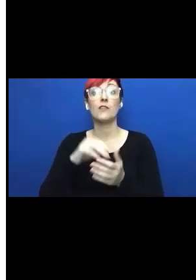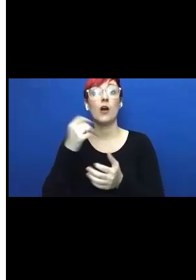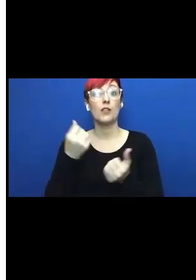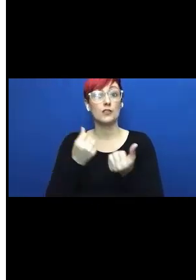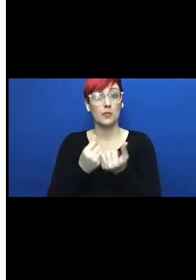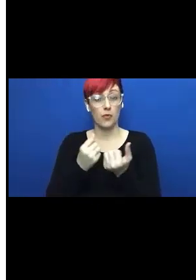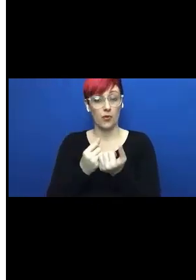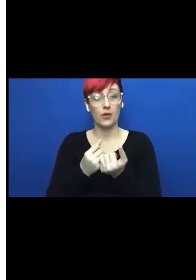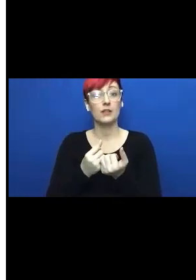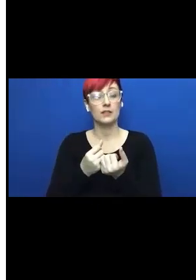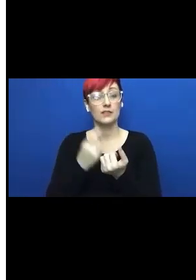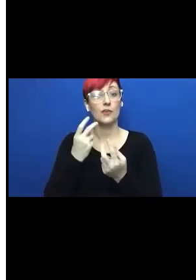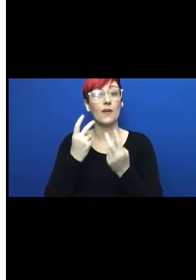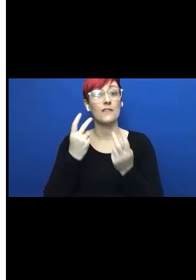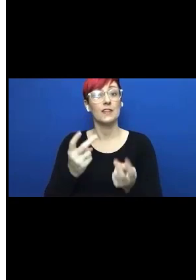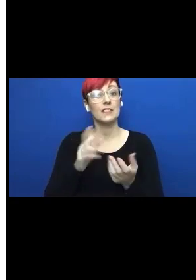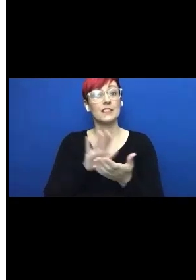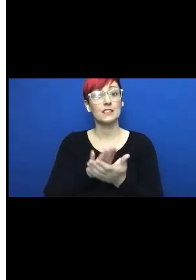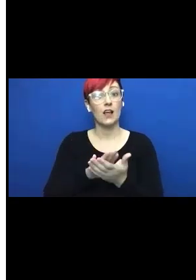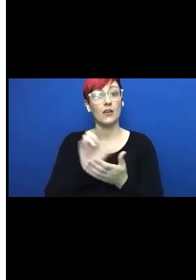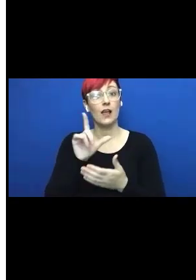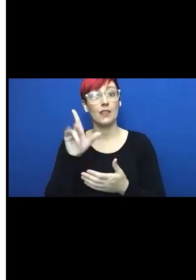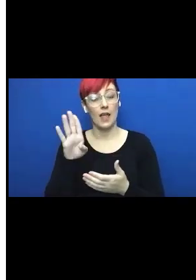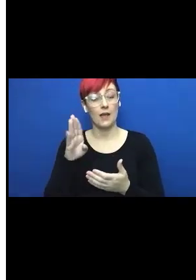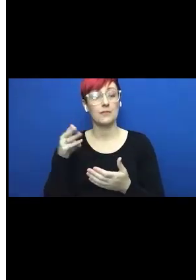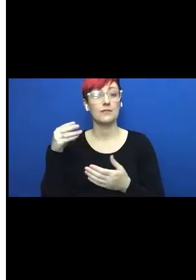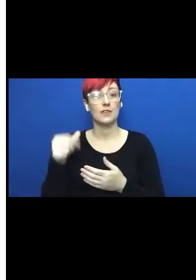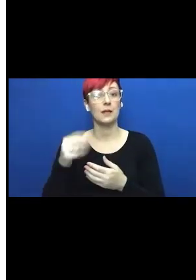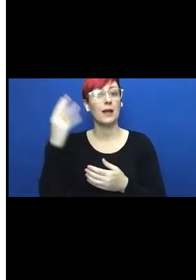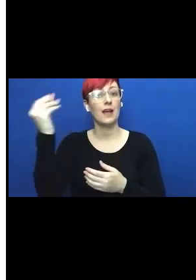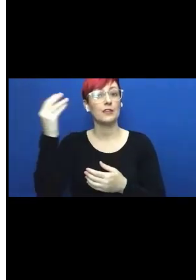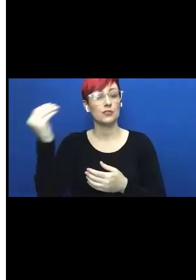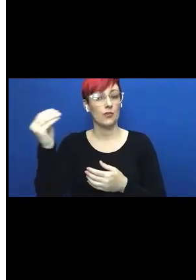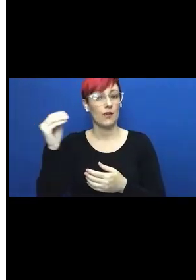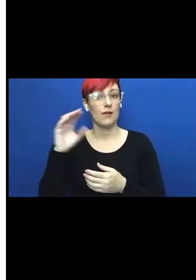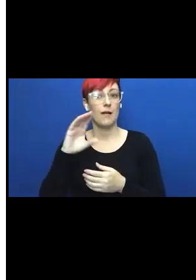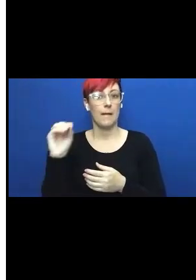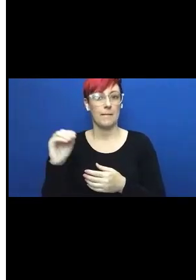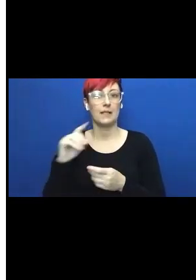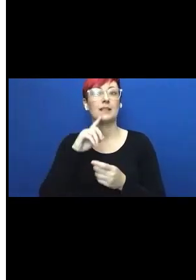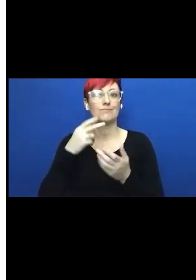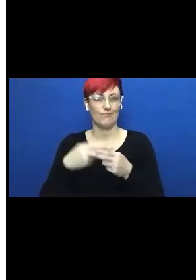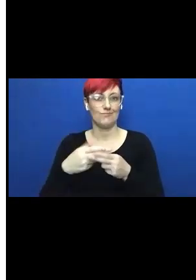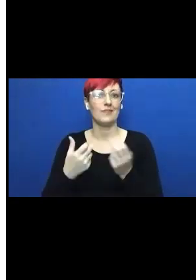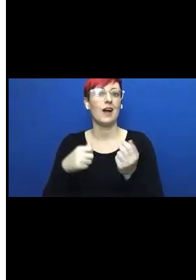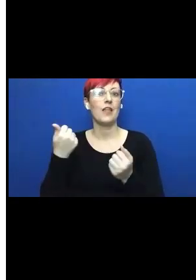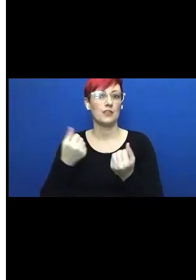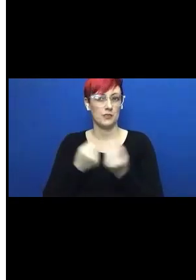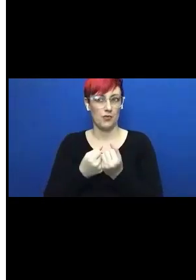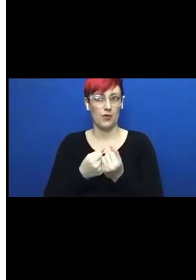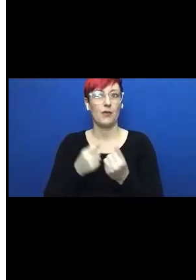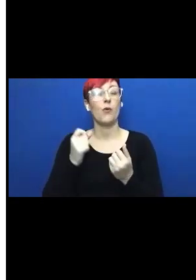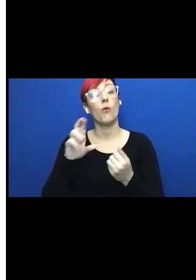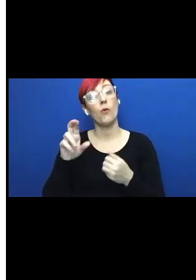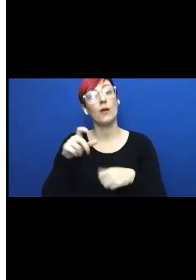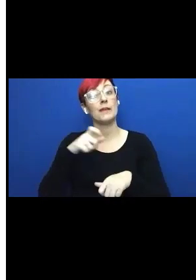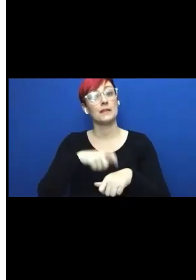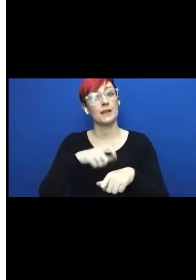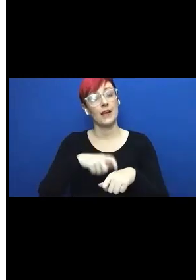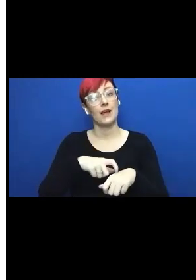For the visiting scholars and labs funded by an external entity it's other support, or at the time that it's known about it.